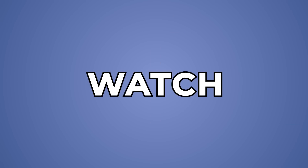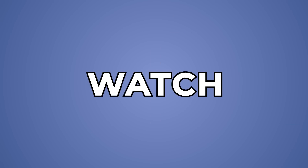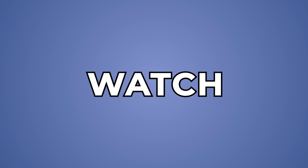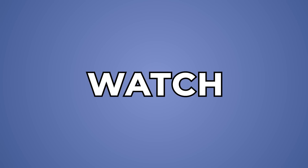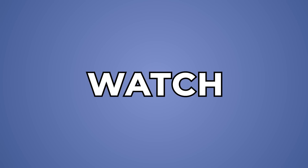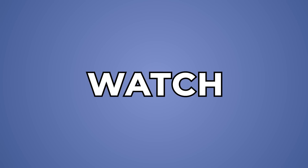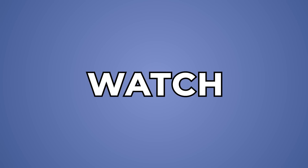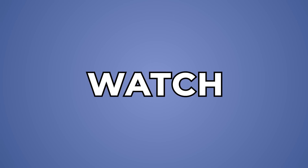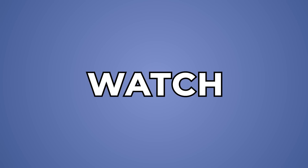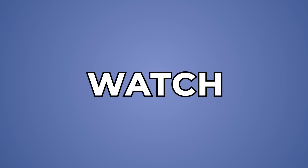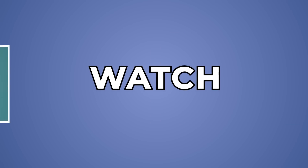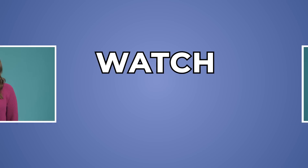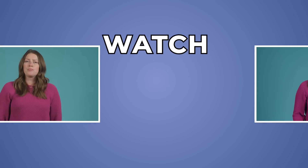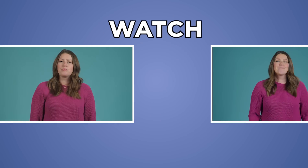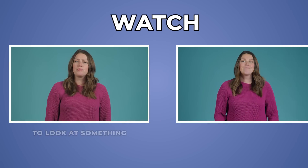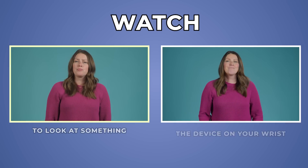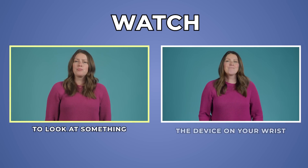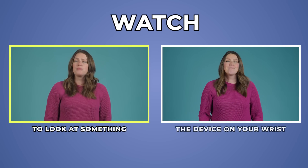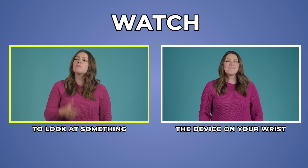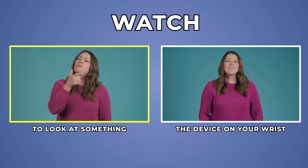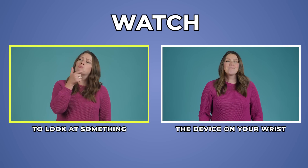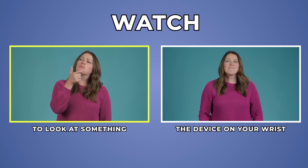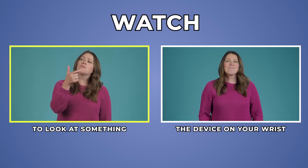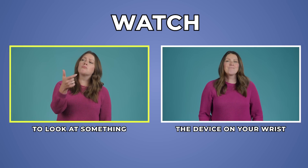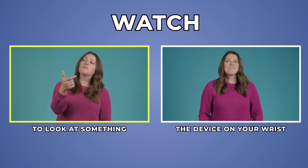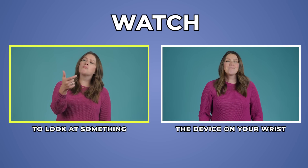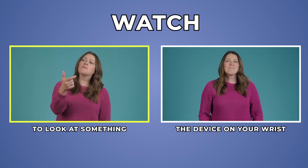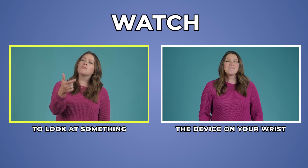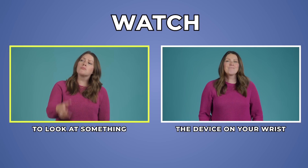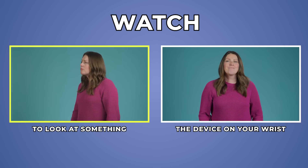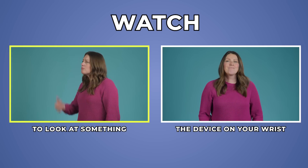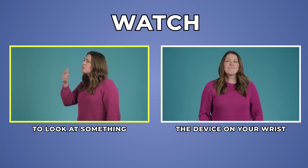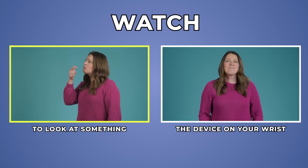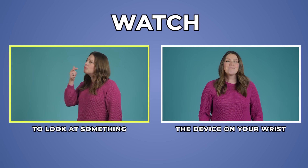Watch. To look at something.